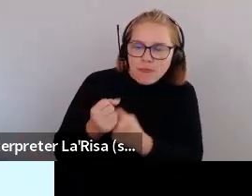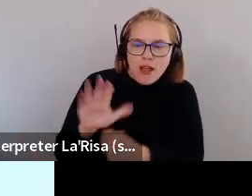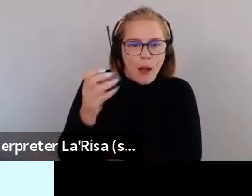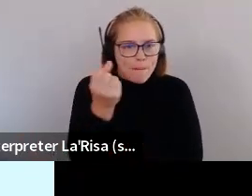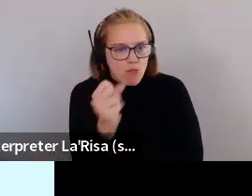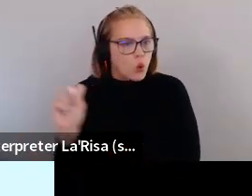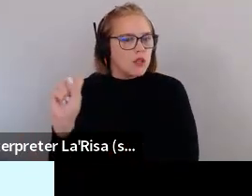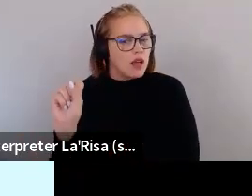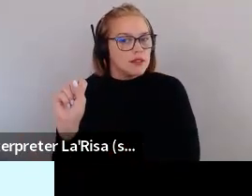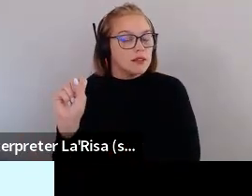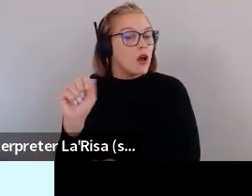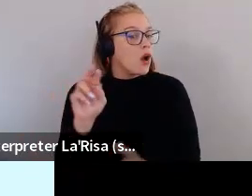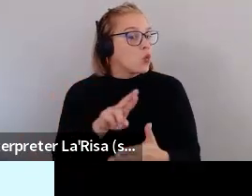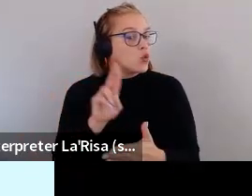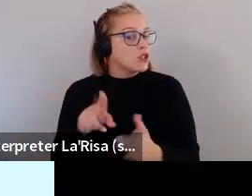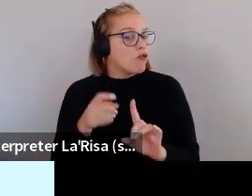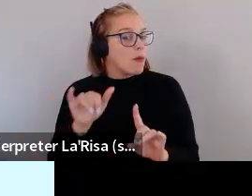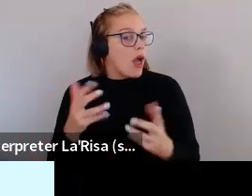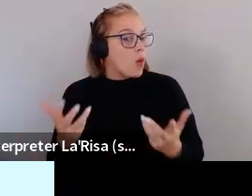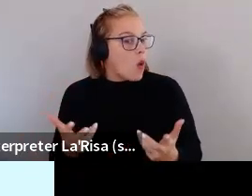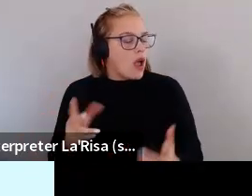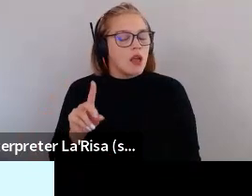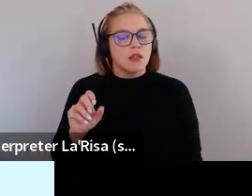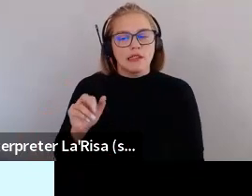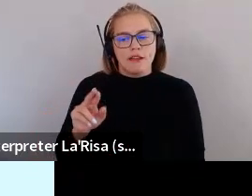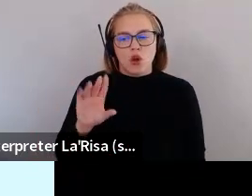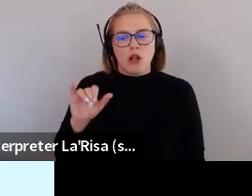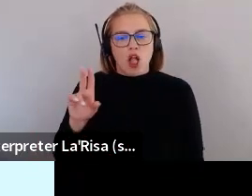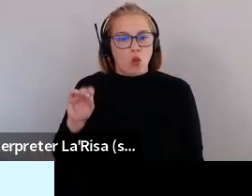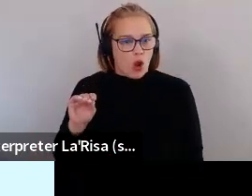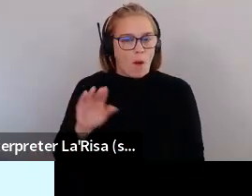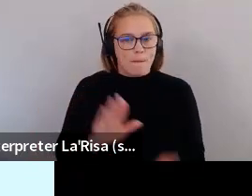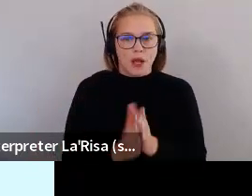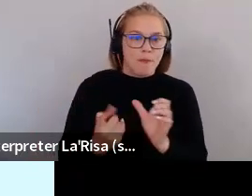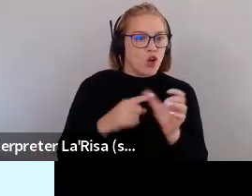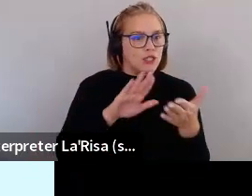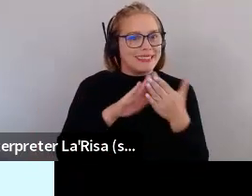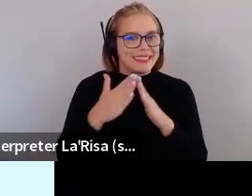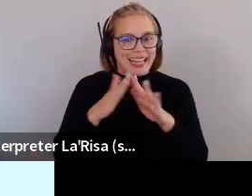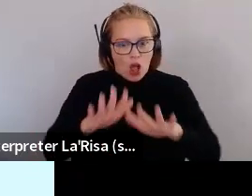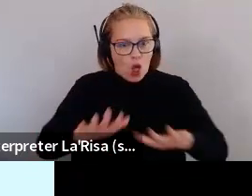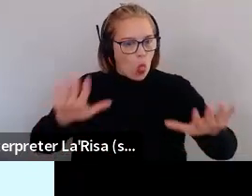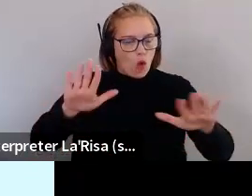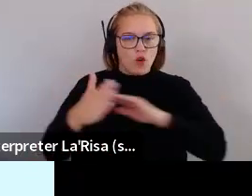the time came out and brought them coffee and donuts and things and helped